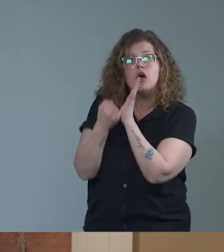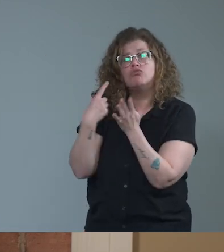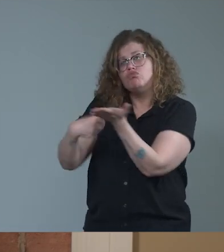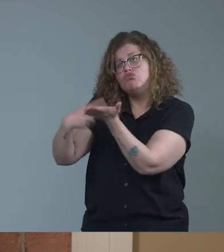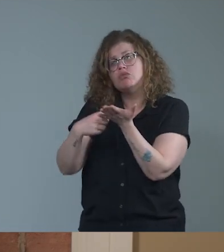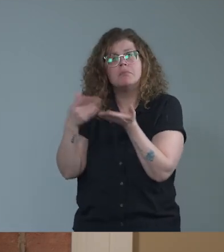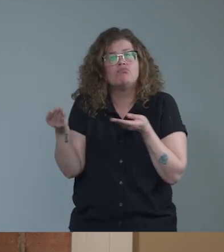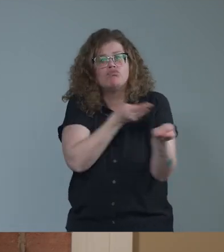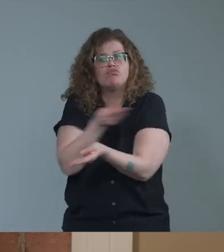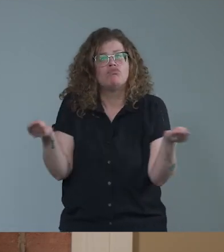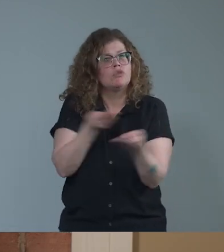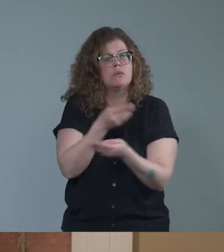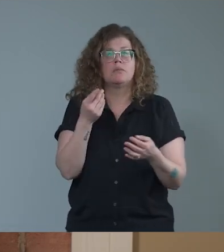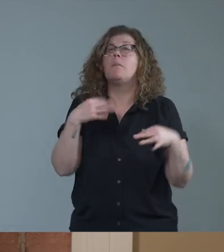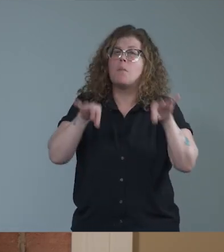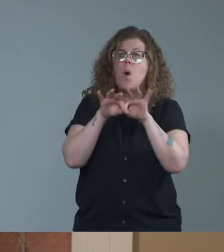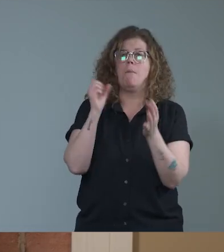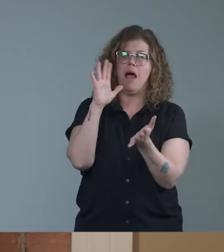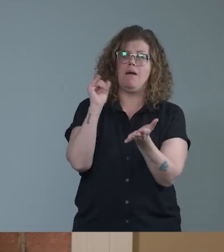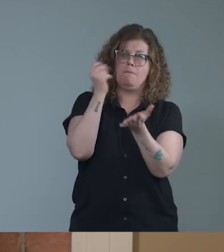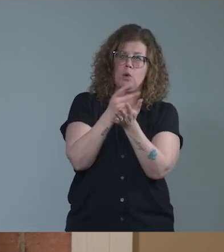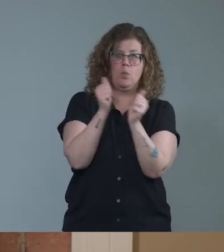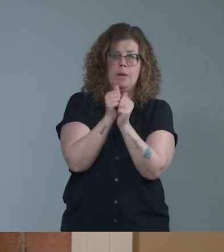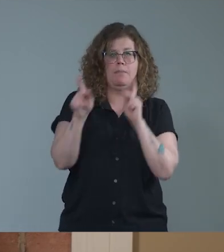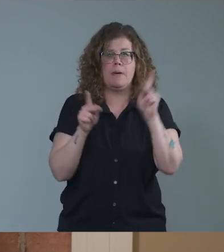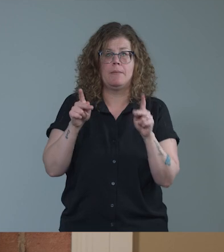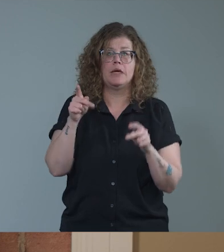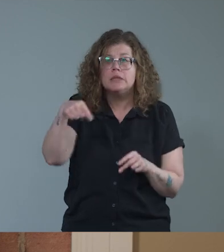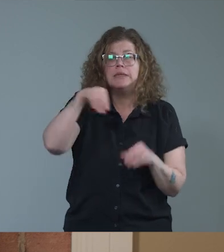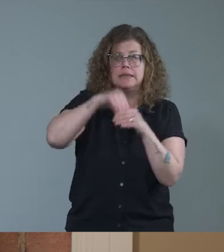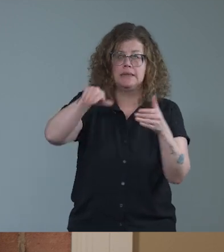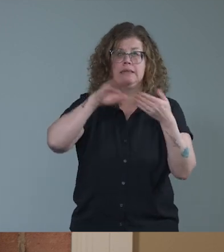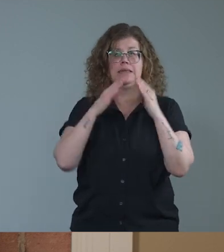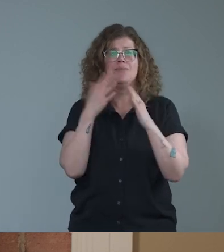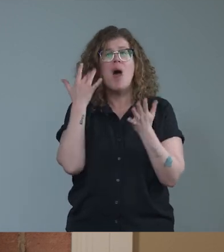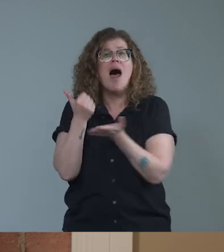considerations when working in the public realm. Works in the public realm are required to follow sets of stringent